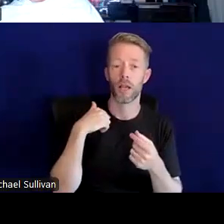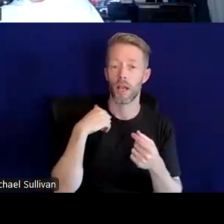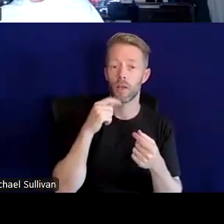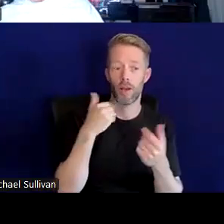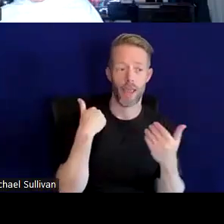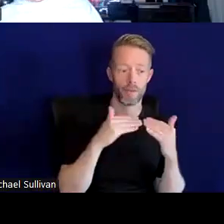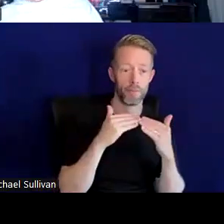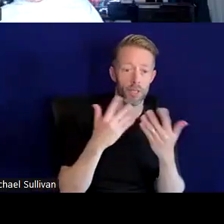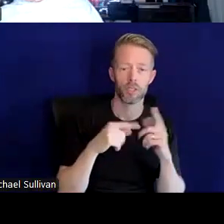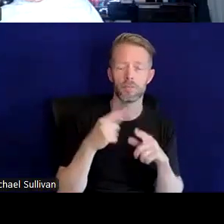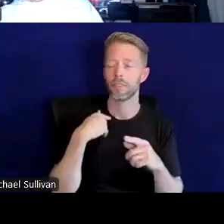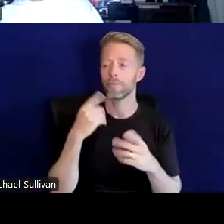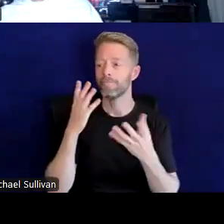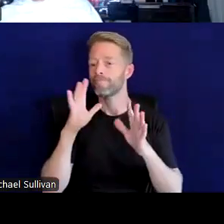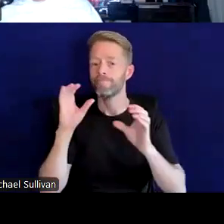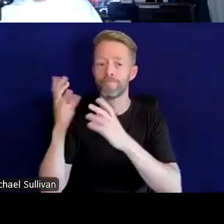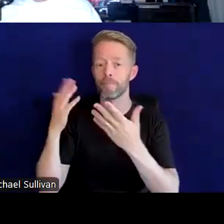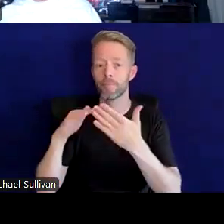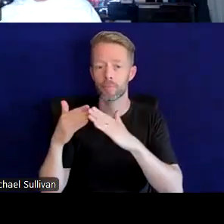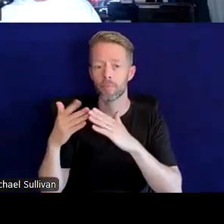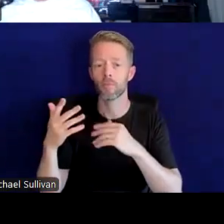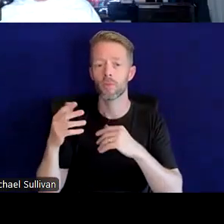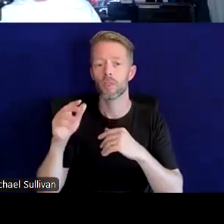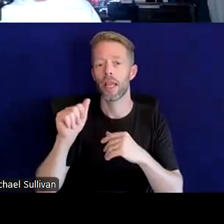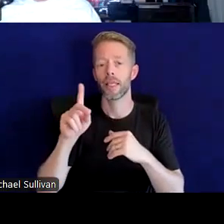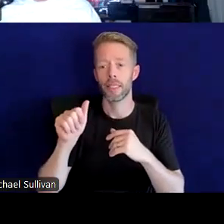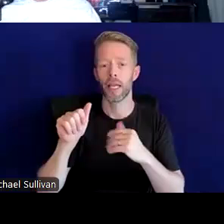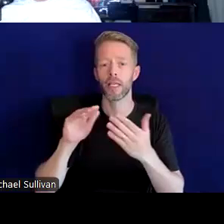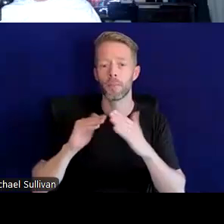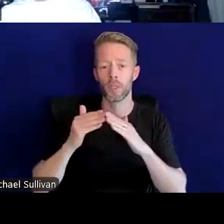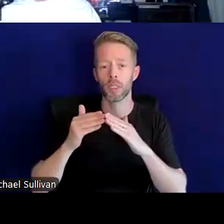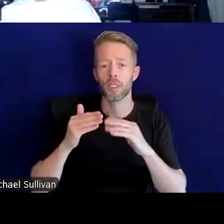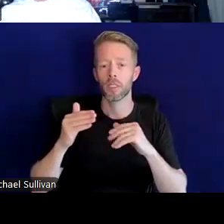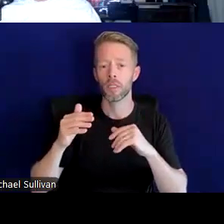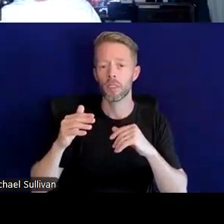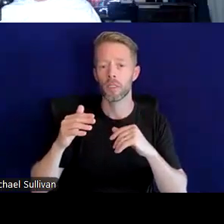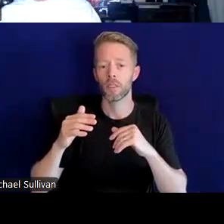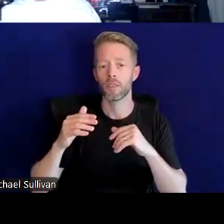have any years in this thing but I'm looking into my community, you know, my ADA community to